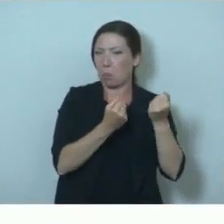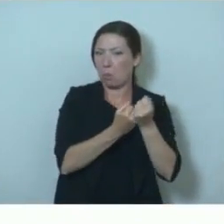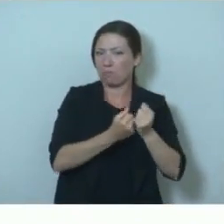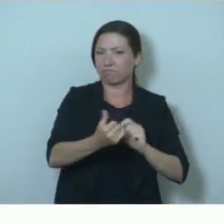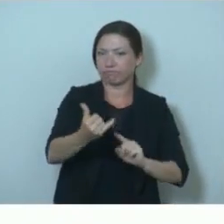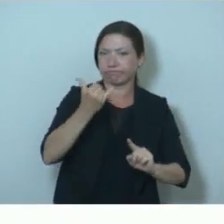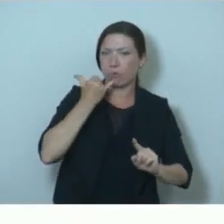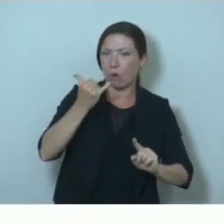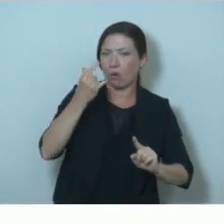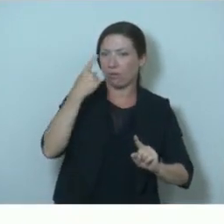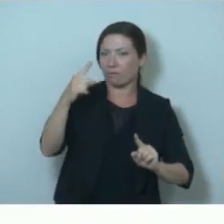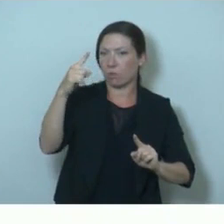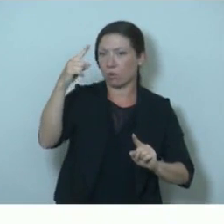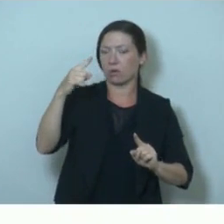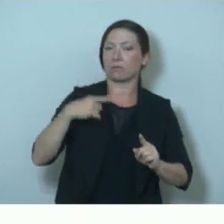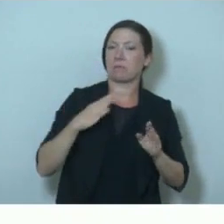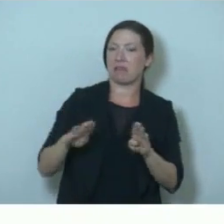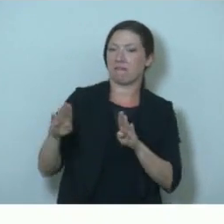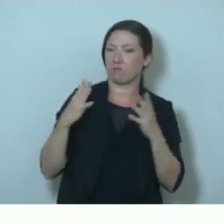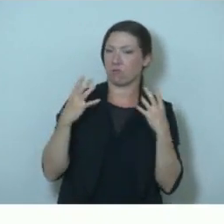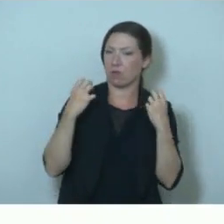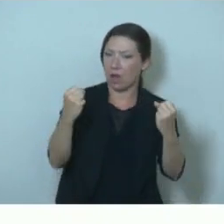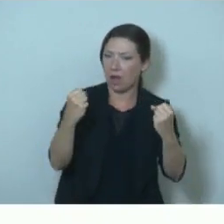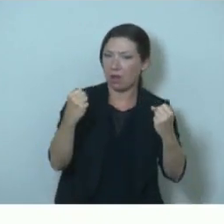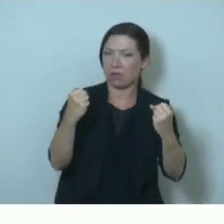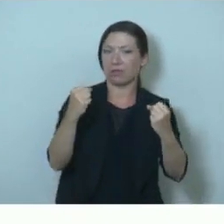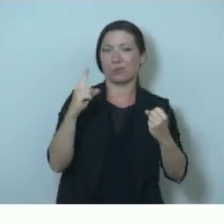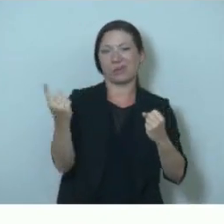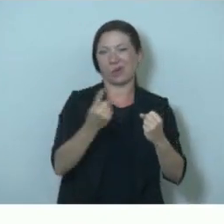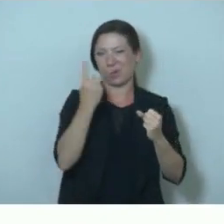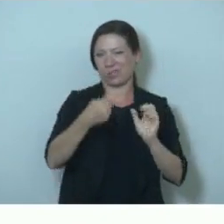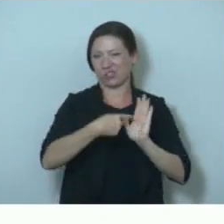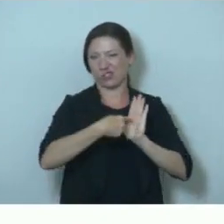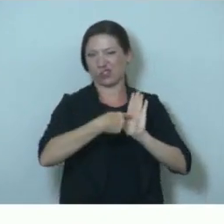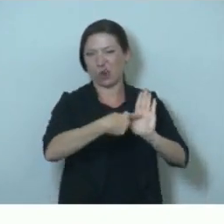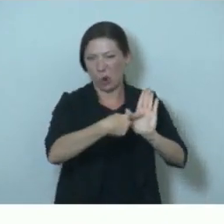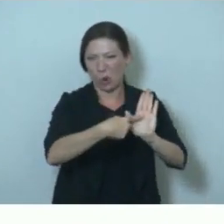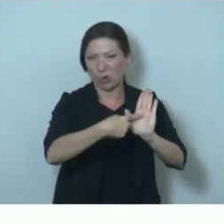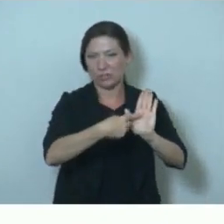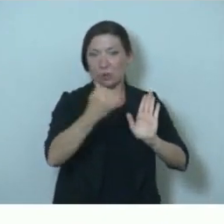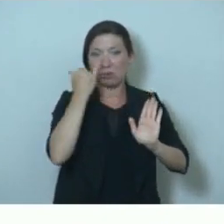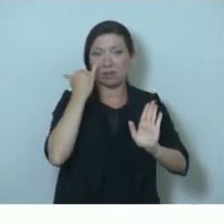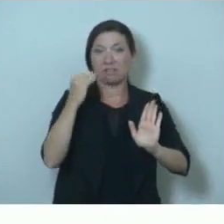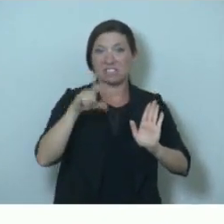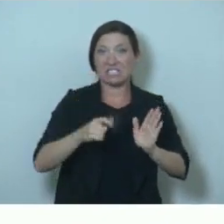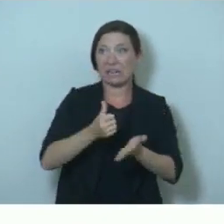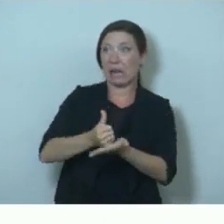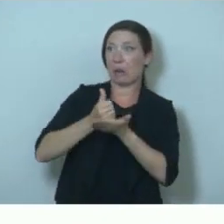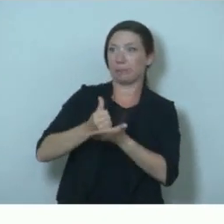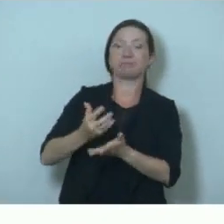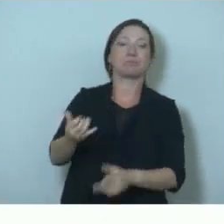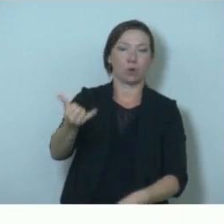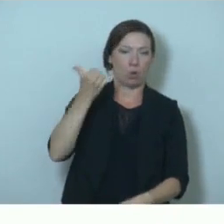THE AS SLIDE IS JUST SUPPORT LANE FOR BEHAVIOR HEALTH AND FOR HEALTH CARE WORKERS WE SHOWED YOU THIS EVERY TIME.